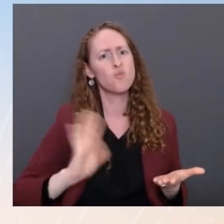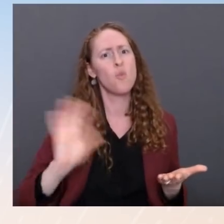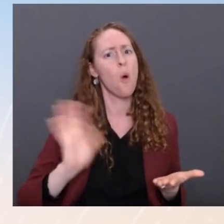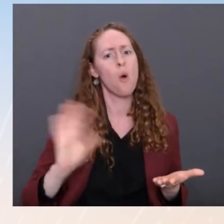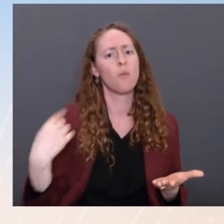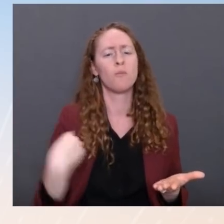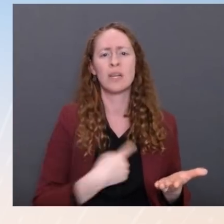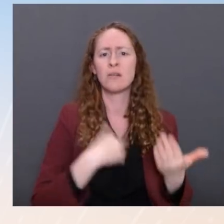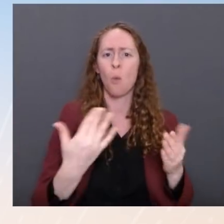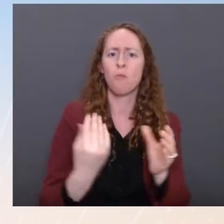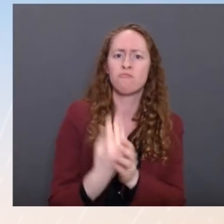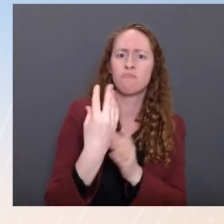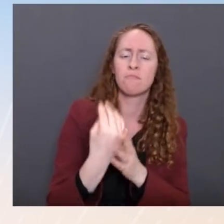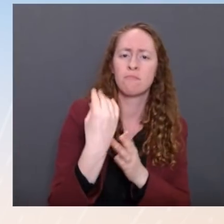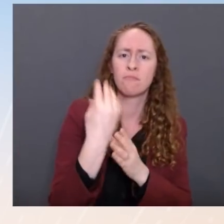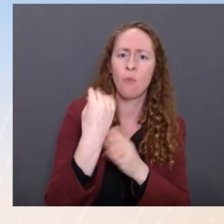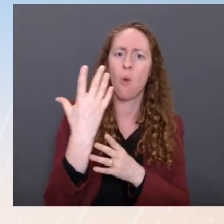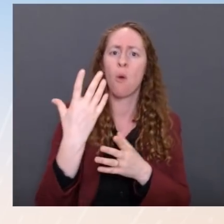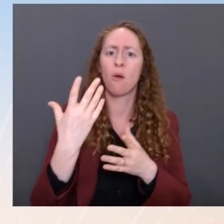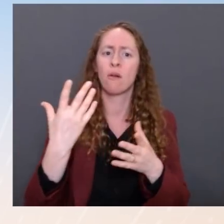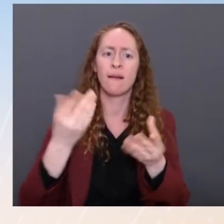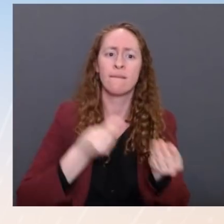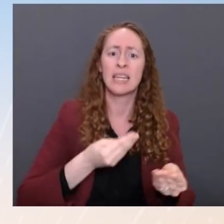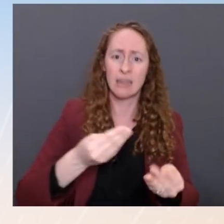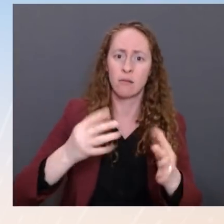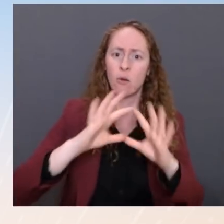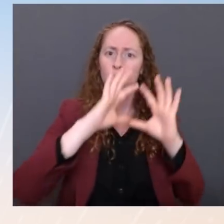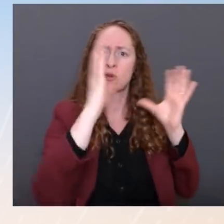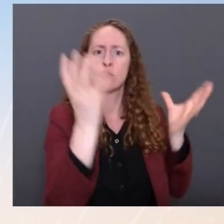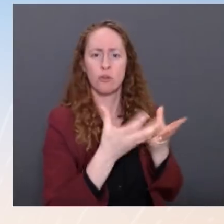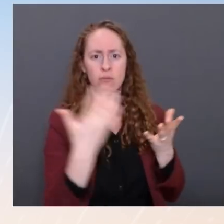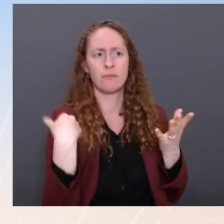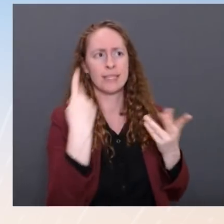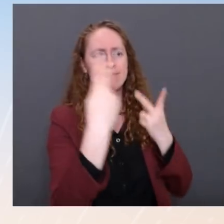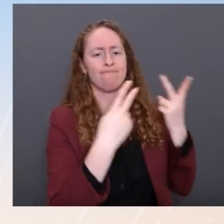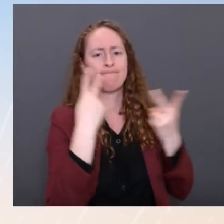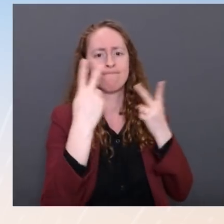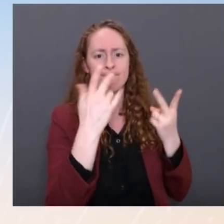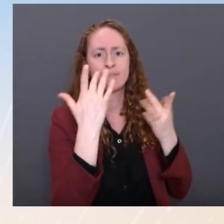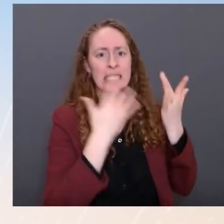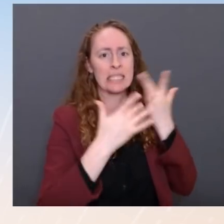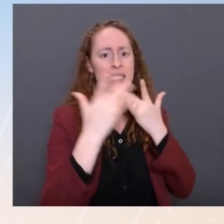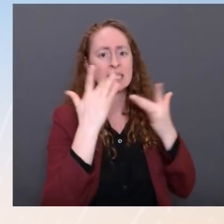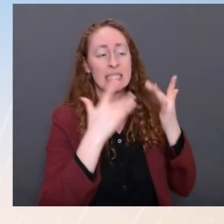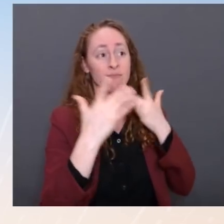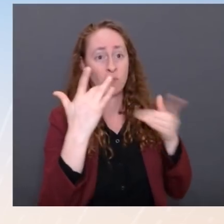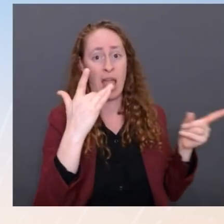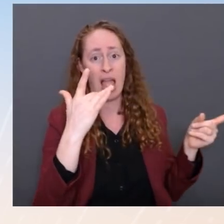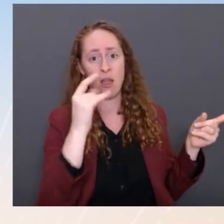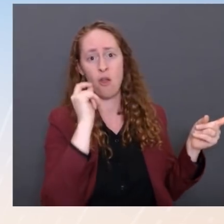because of the war in Ukraine. We've also provided a large amount of assistance to global food programs,